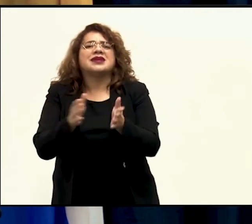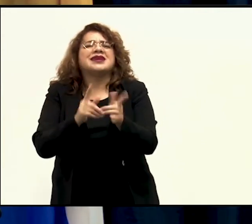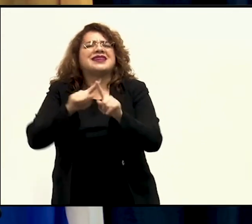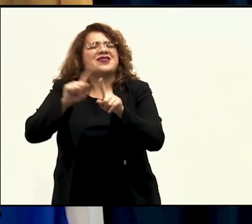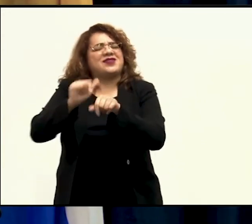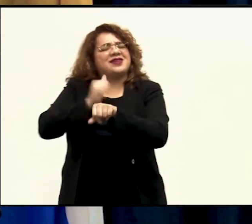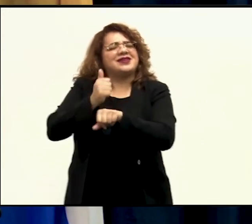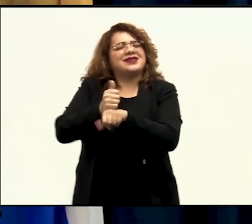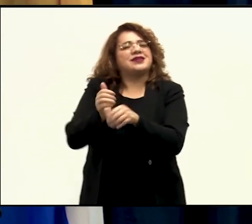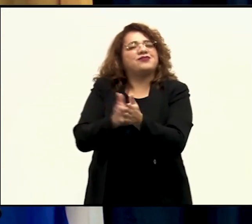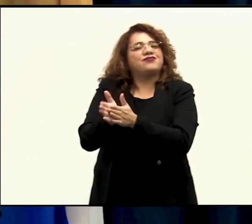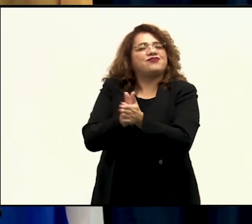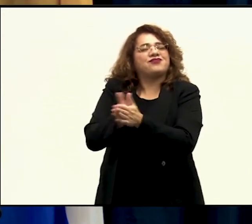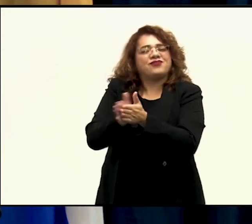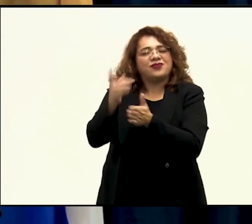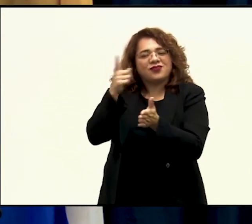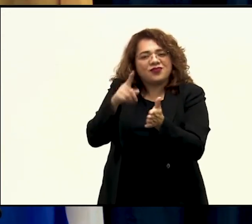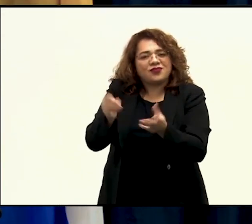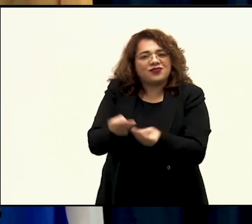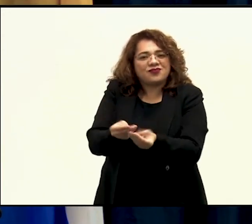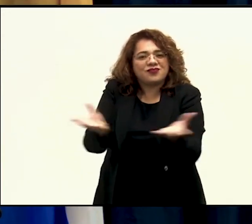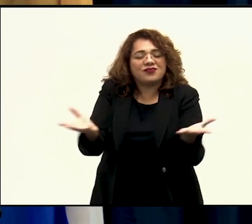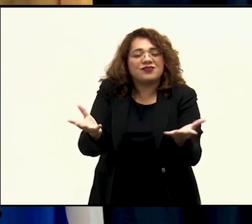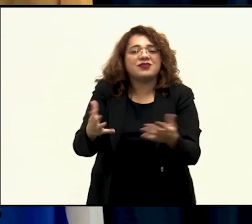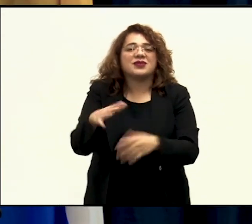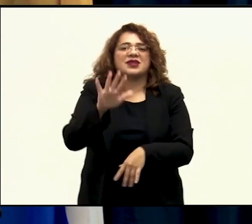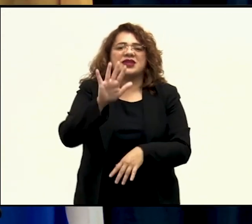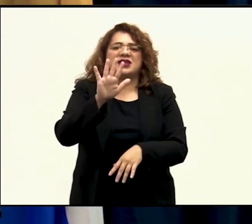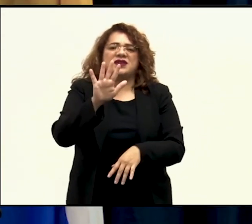So we've done about 5700 plus aquarium tickets.